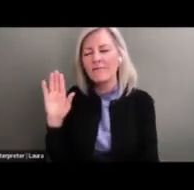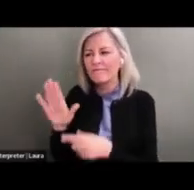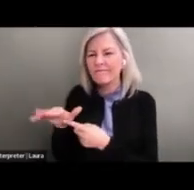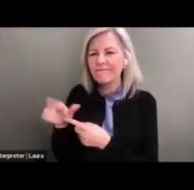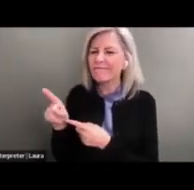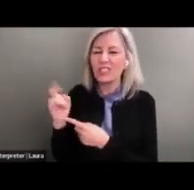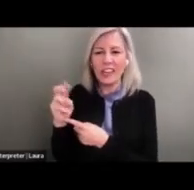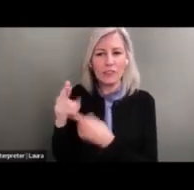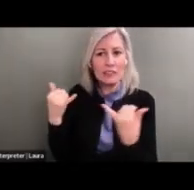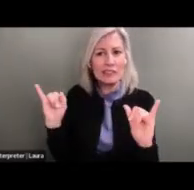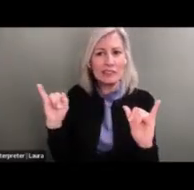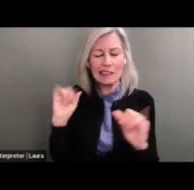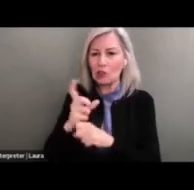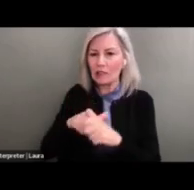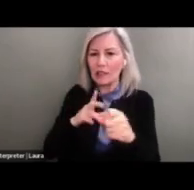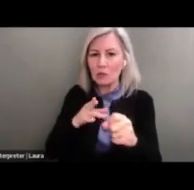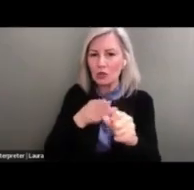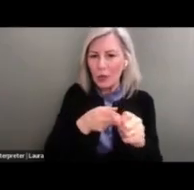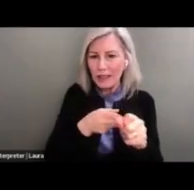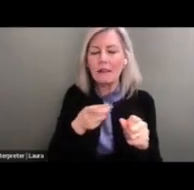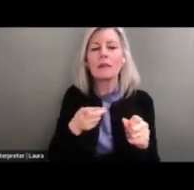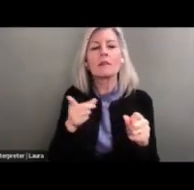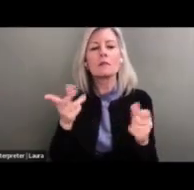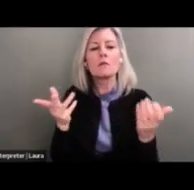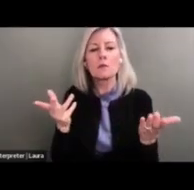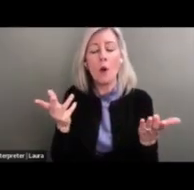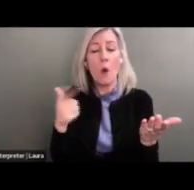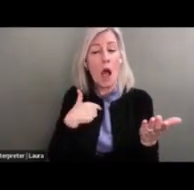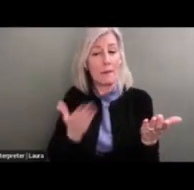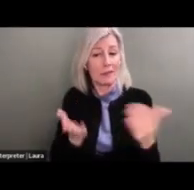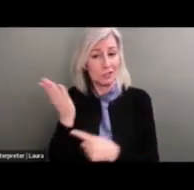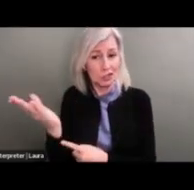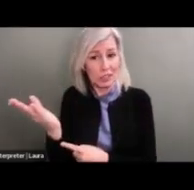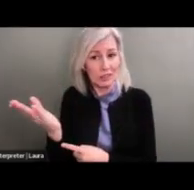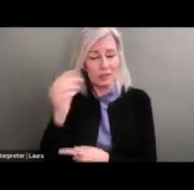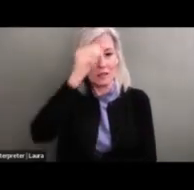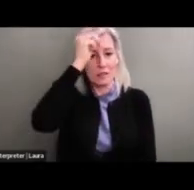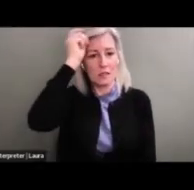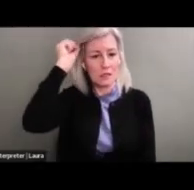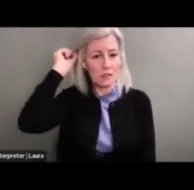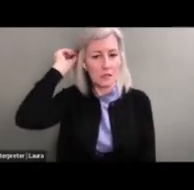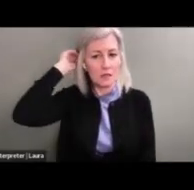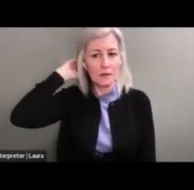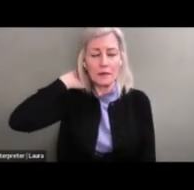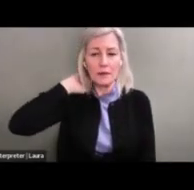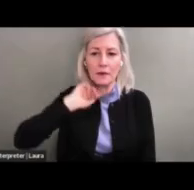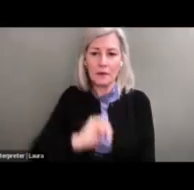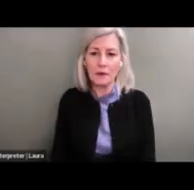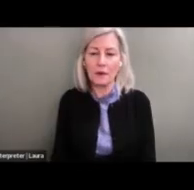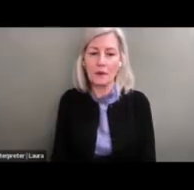Oh.